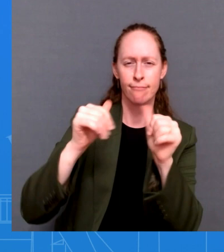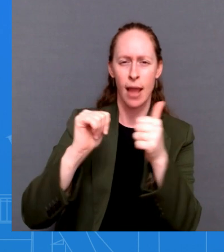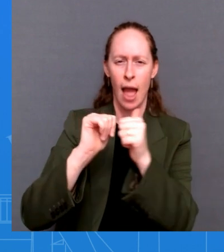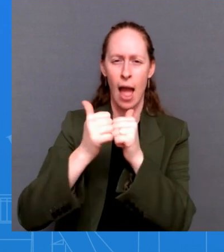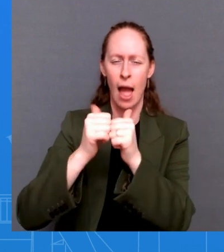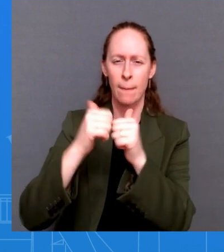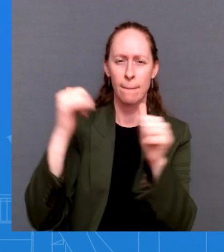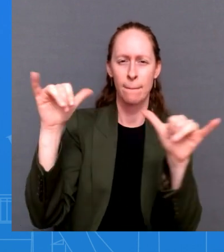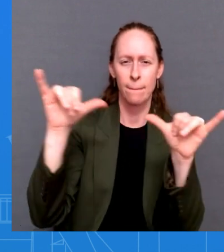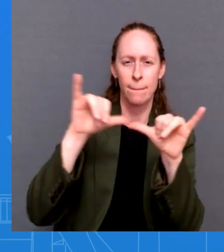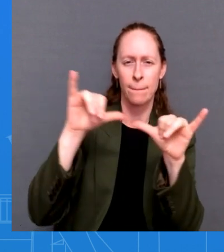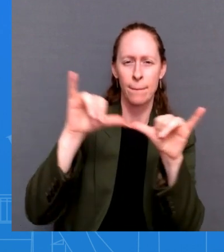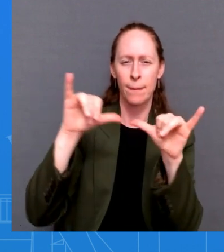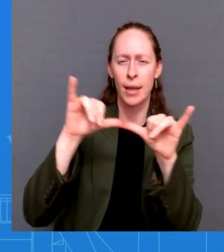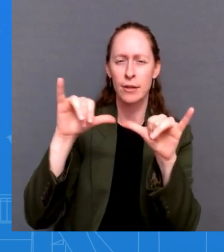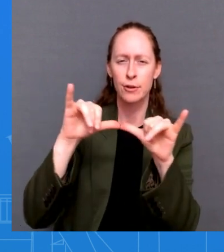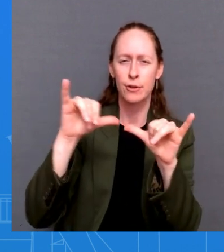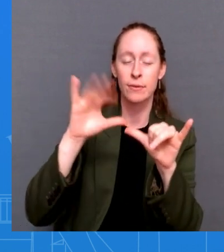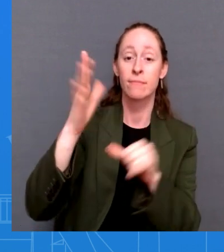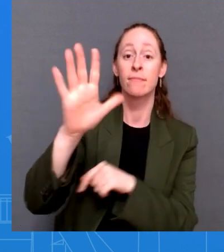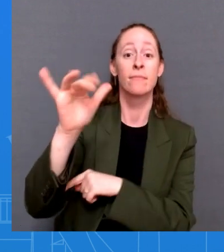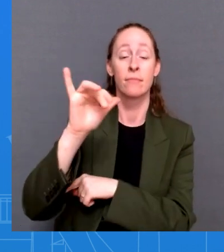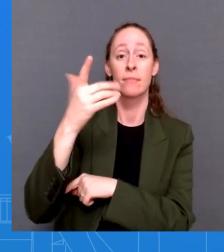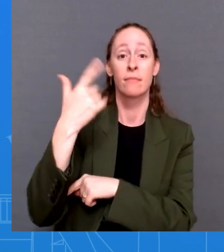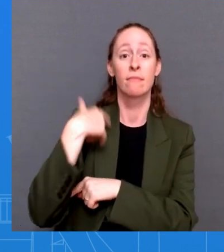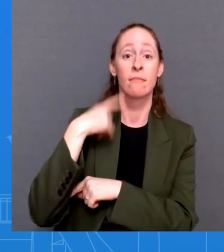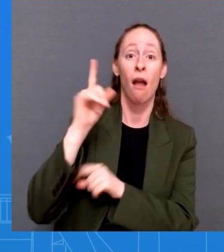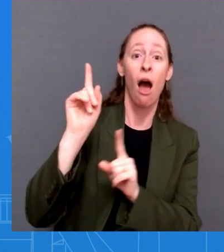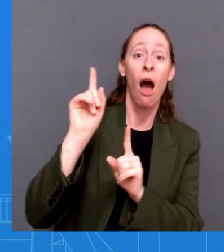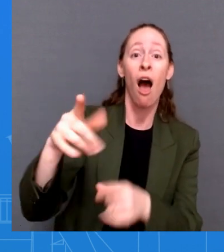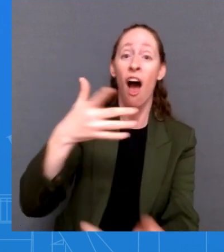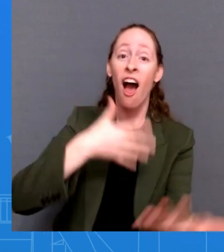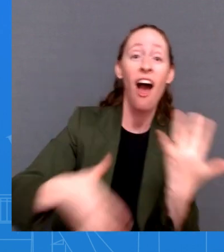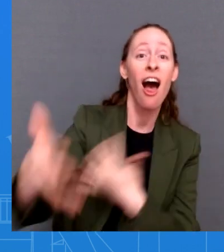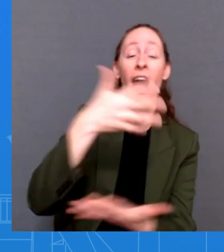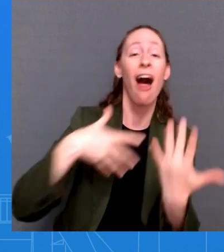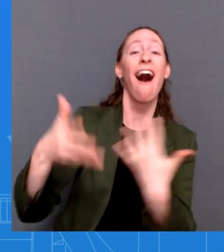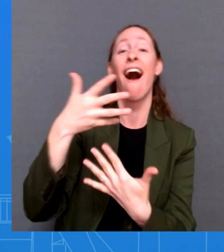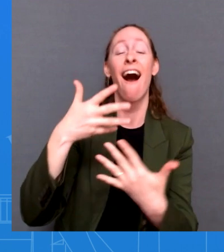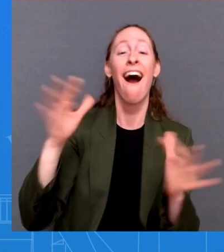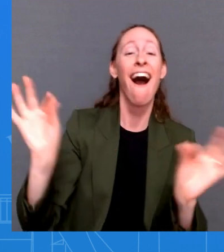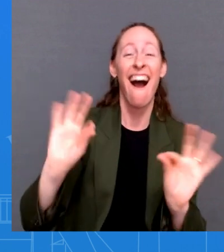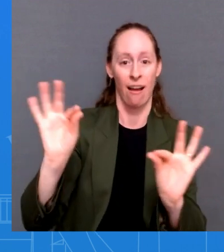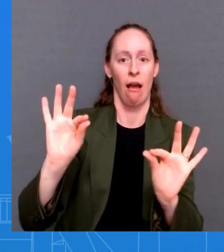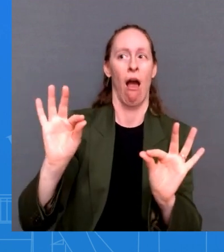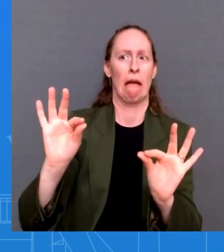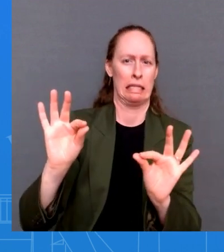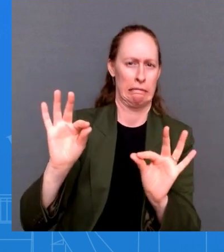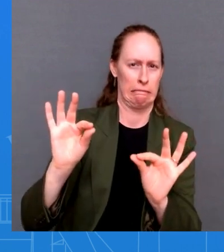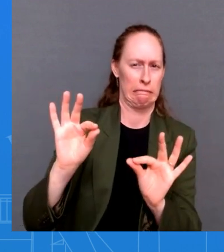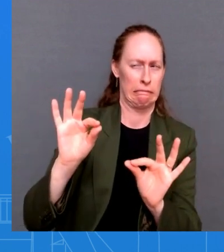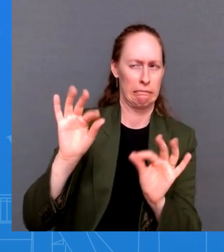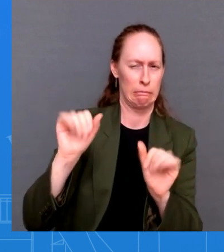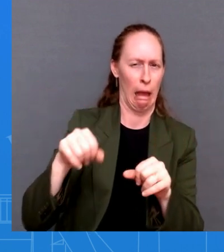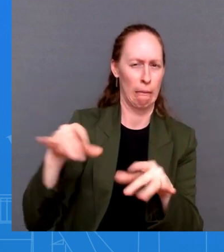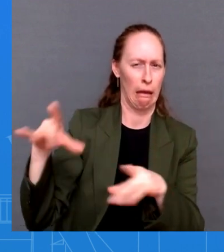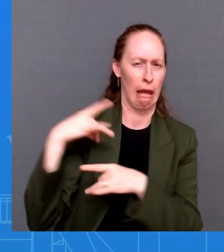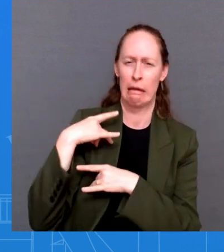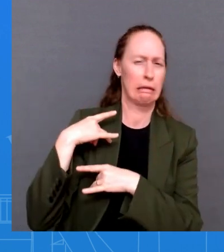in the percentage of people who got monkeypox, but could also slow spread in the population, allowing more time for vaccination efforts